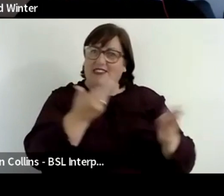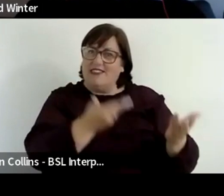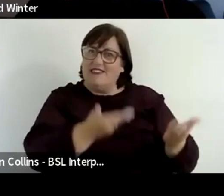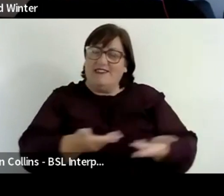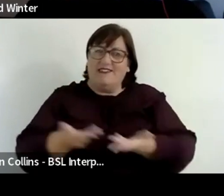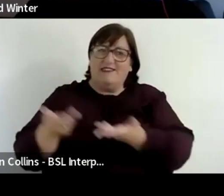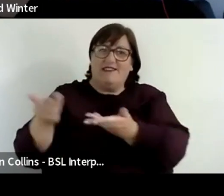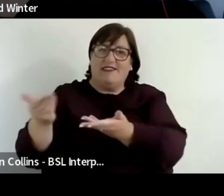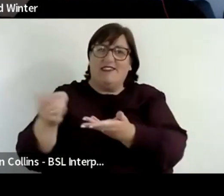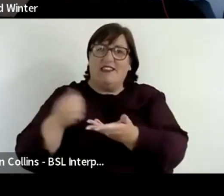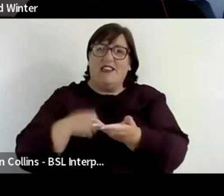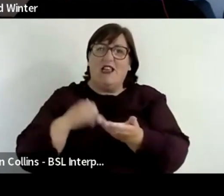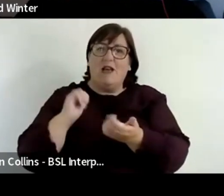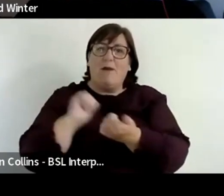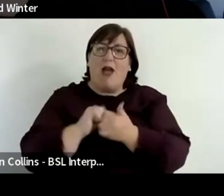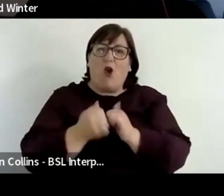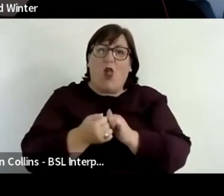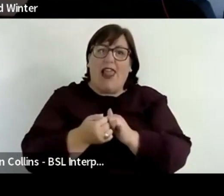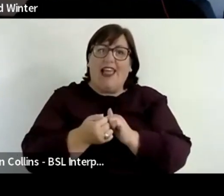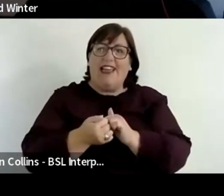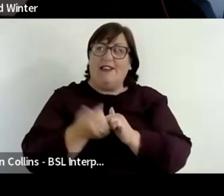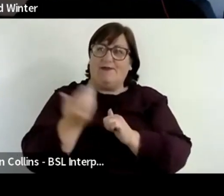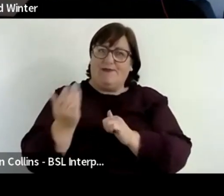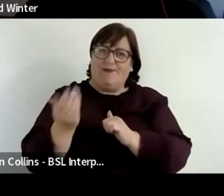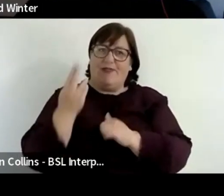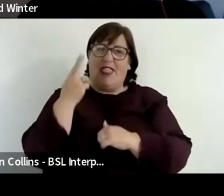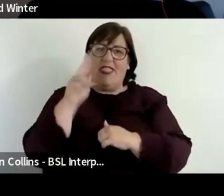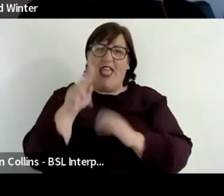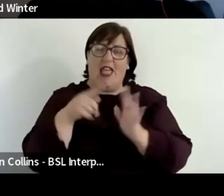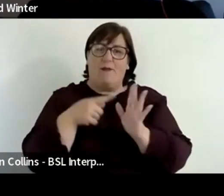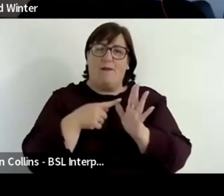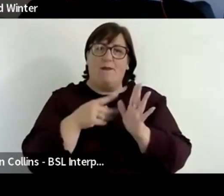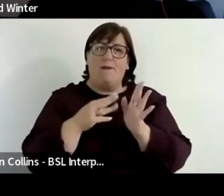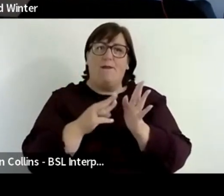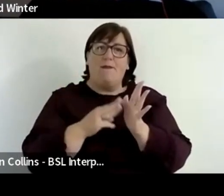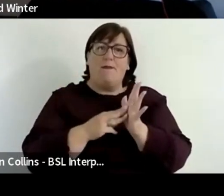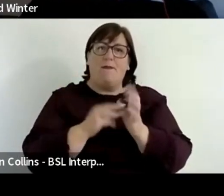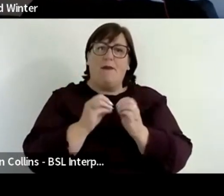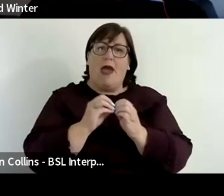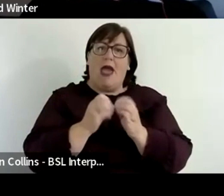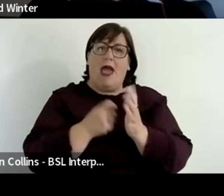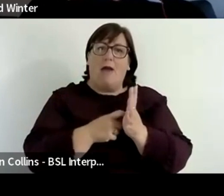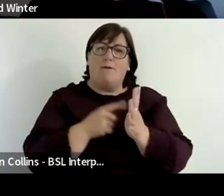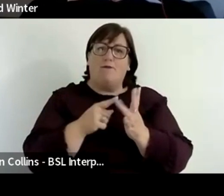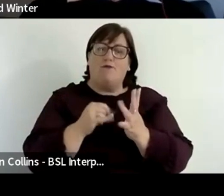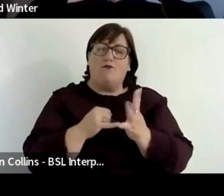Thank you, I'm Ambrose Quashie, I work with Richard and Maria